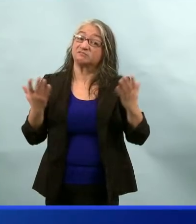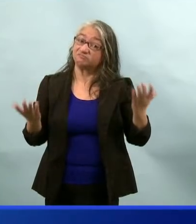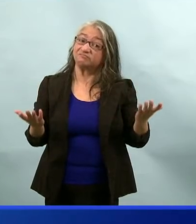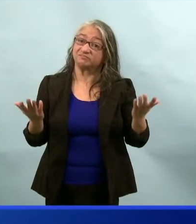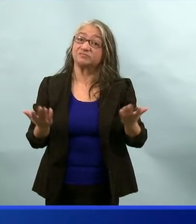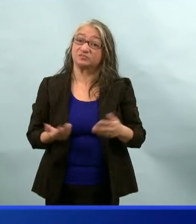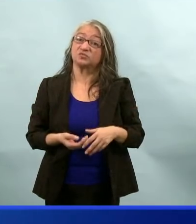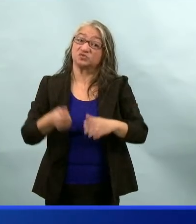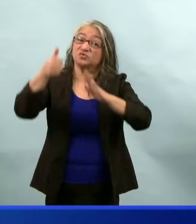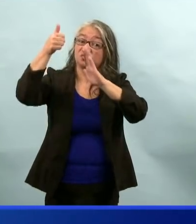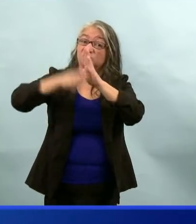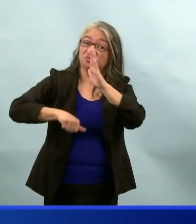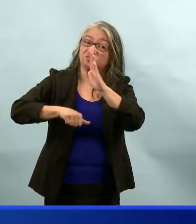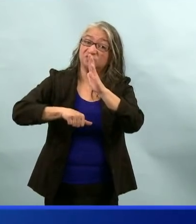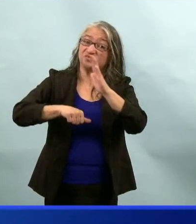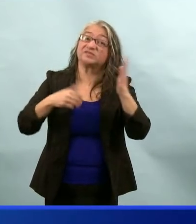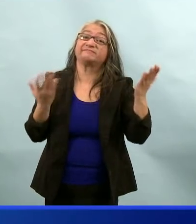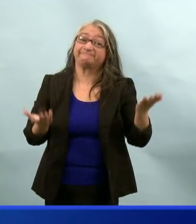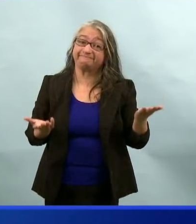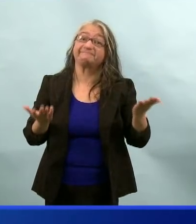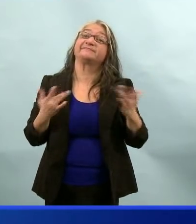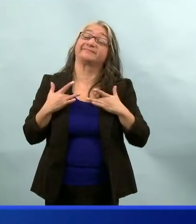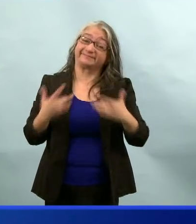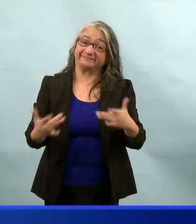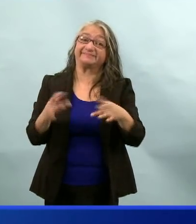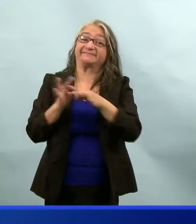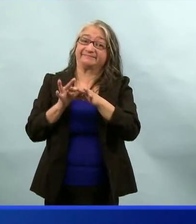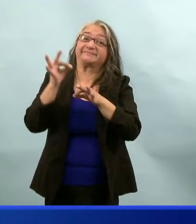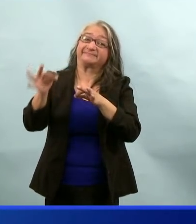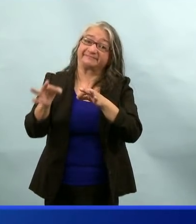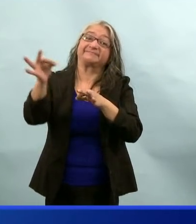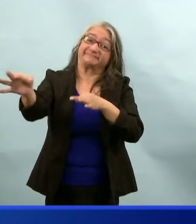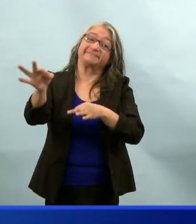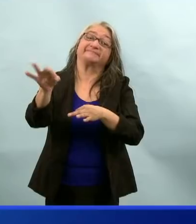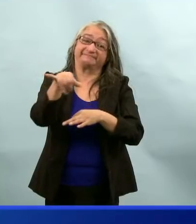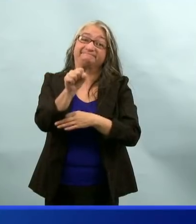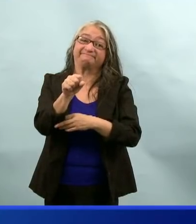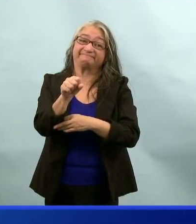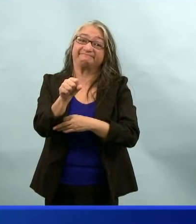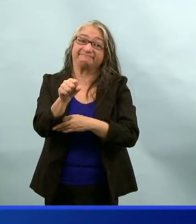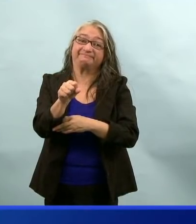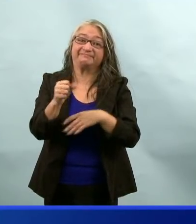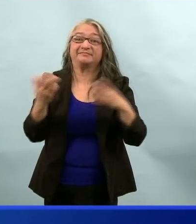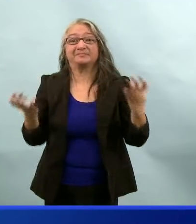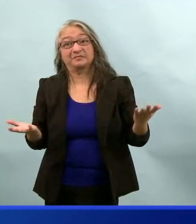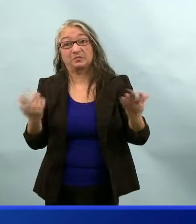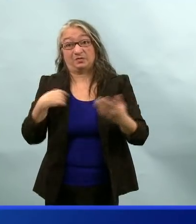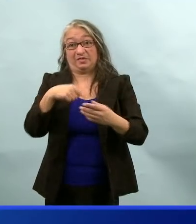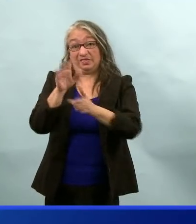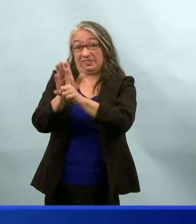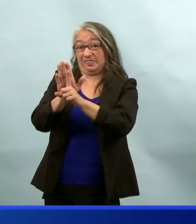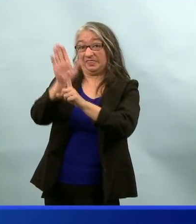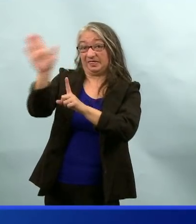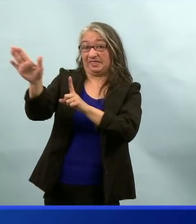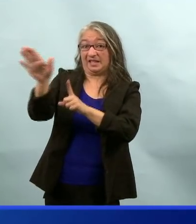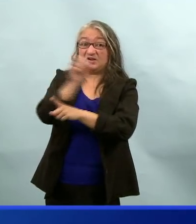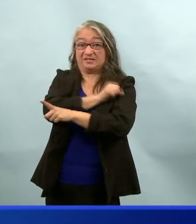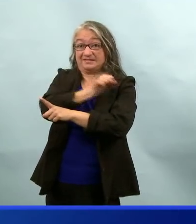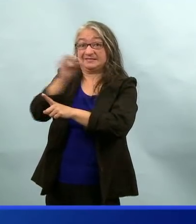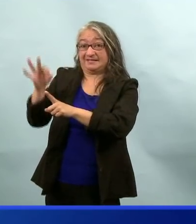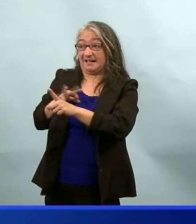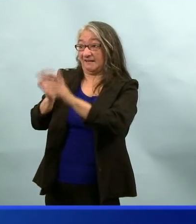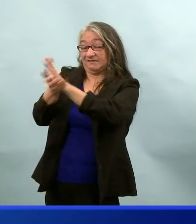main ones we look and try and match uh what skill set the staff have and what setting they can best